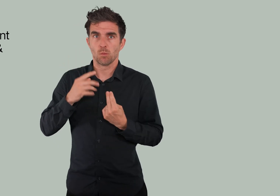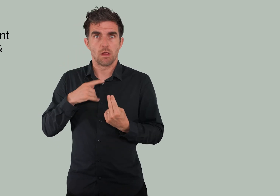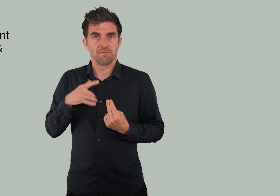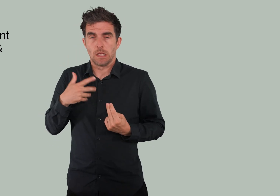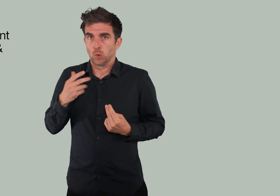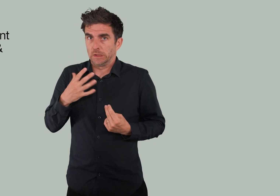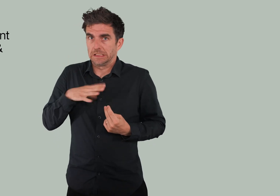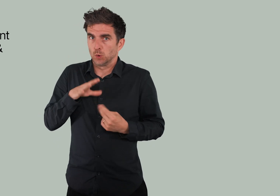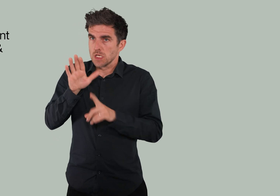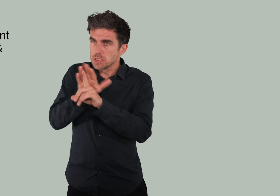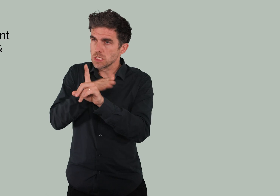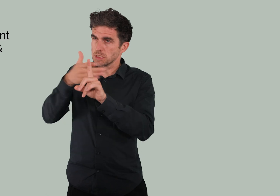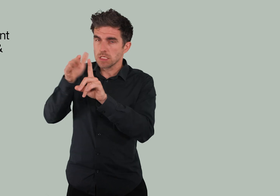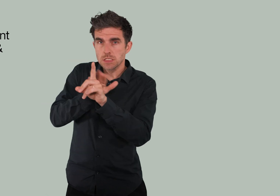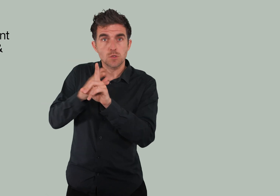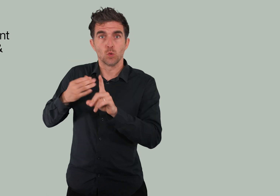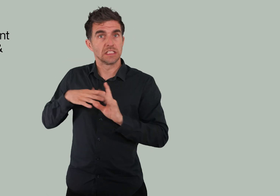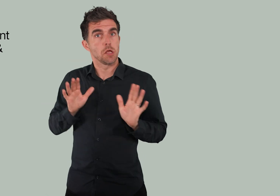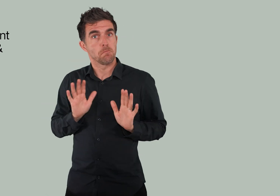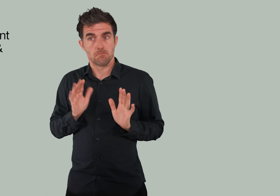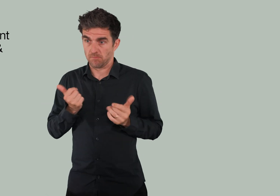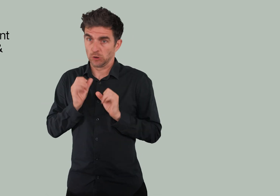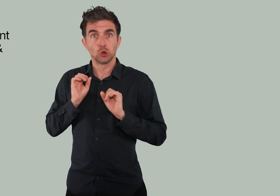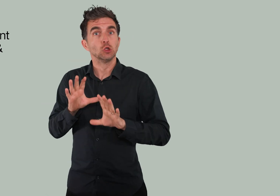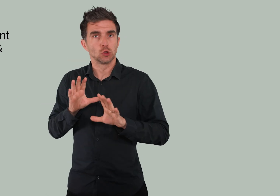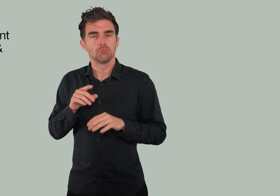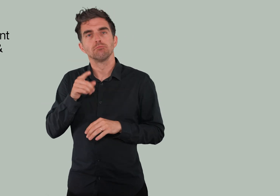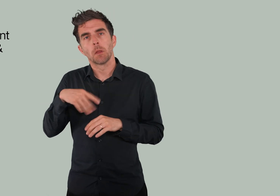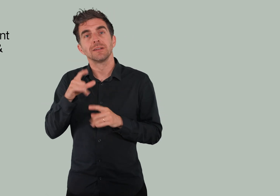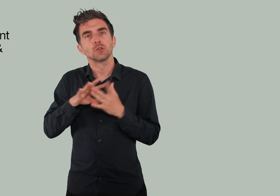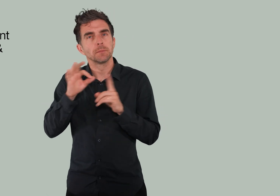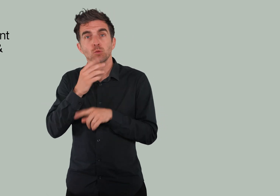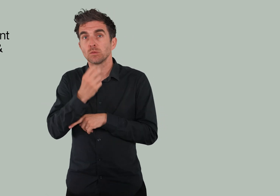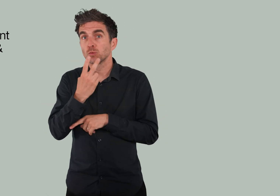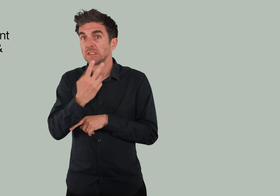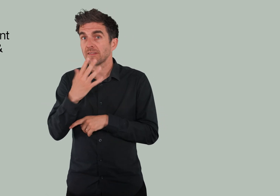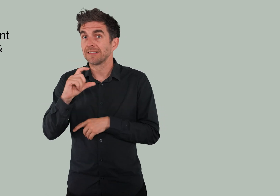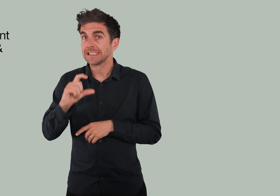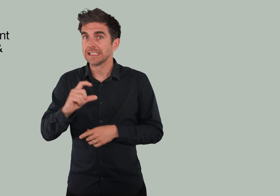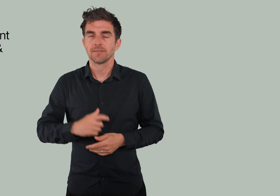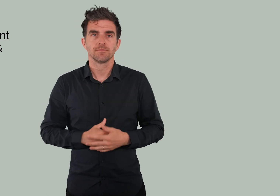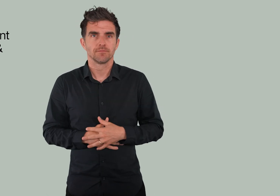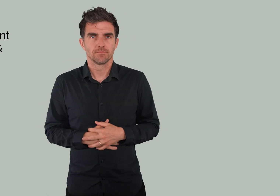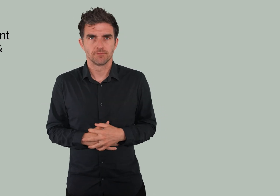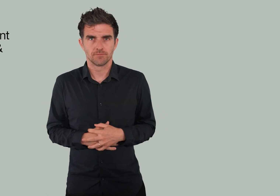as they don’t feel a need to convince the assessor (DWP, 2025c).